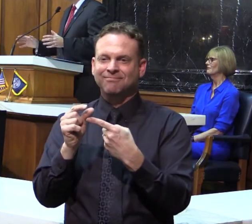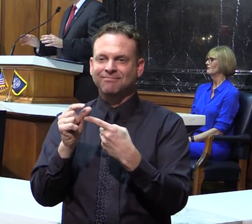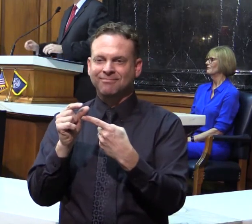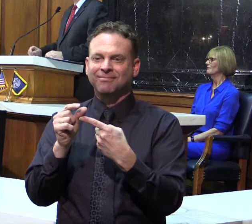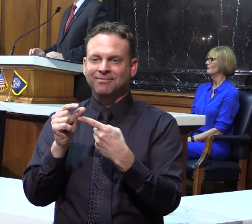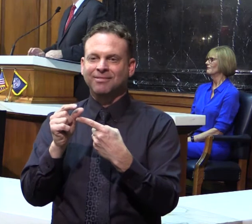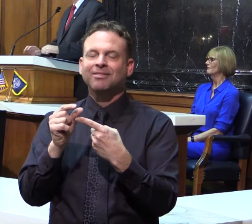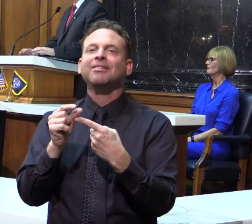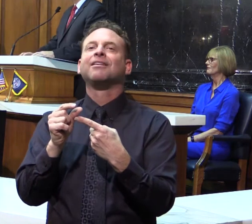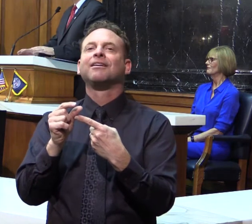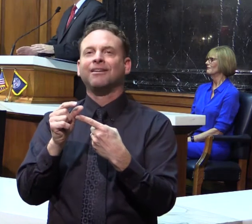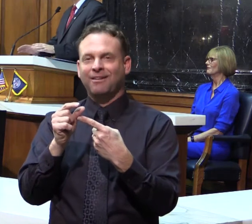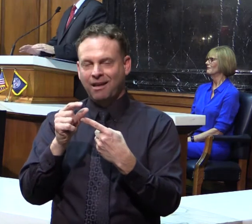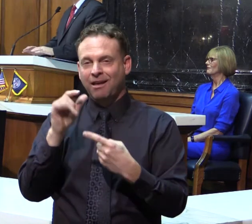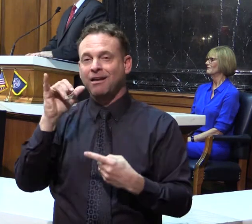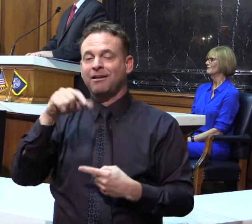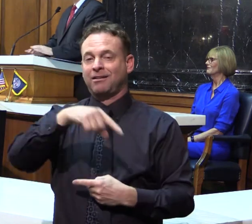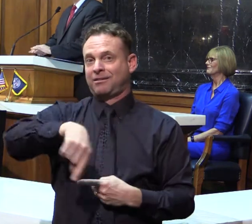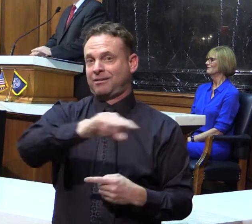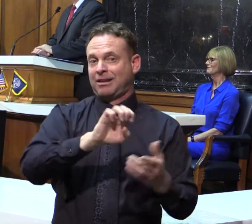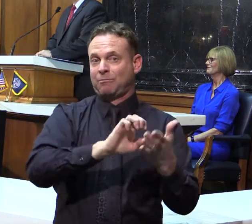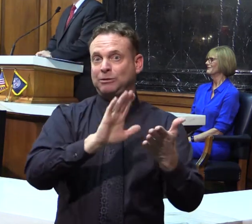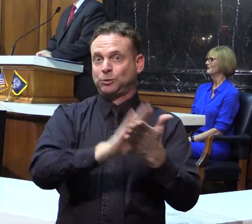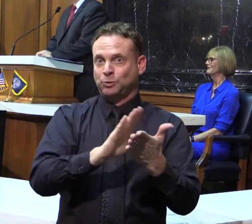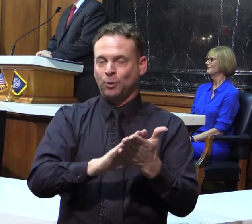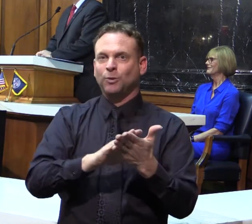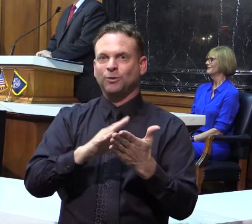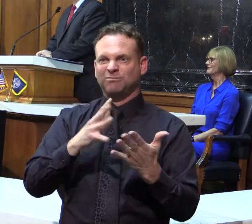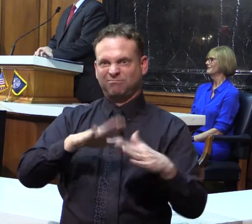what they’re supposed to be doing!